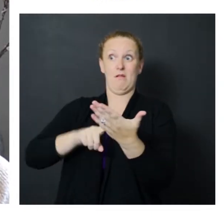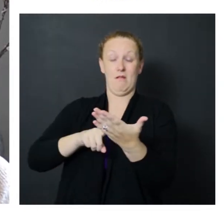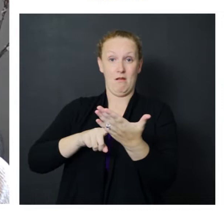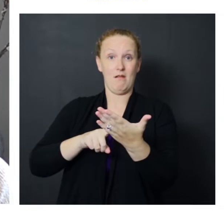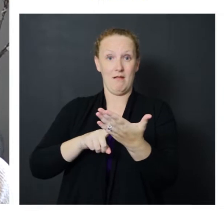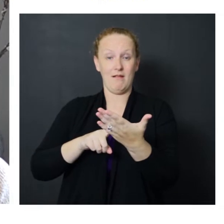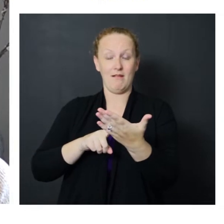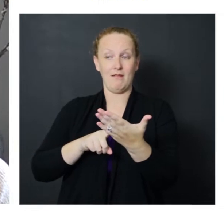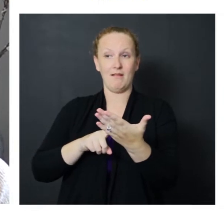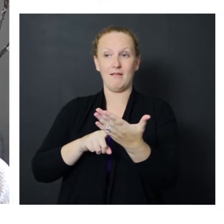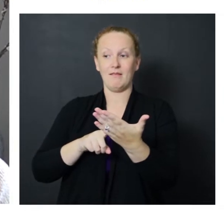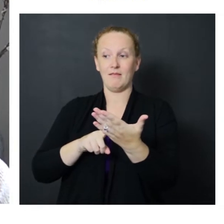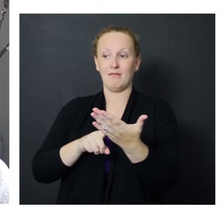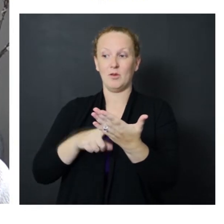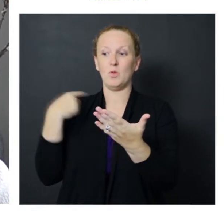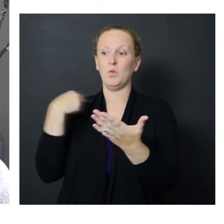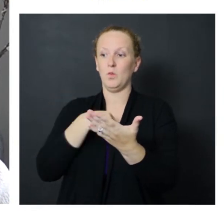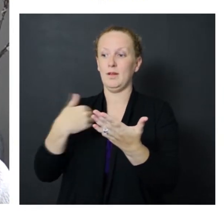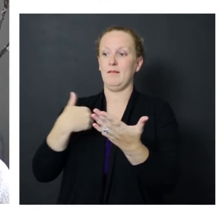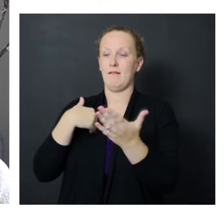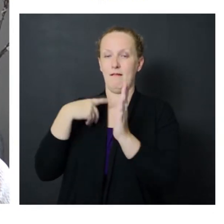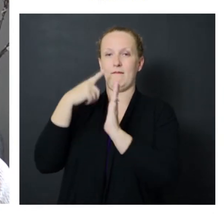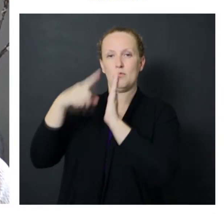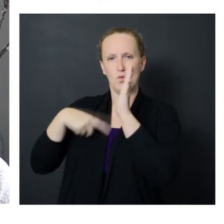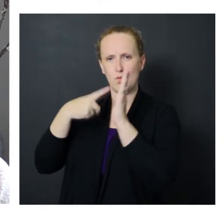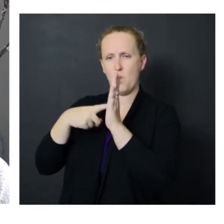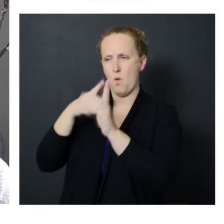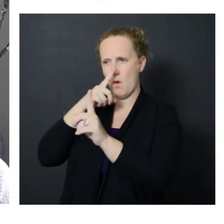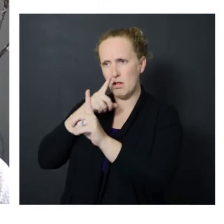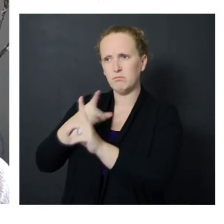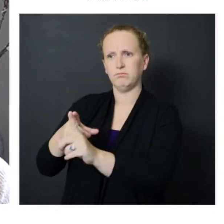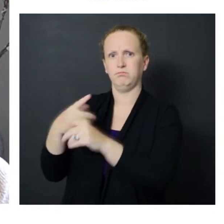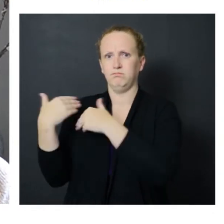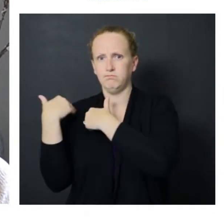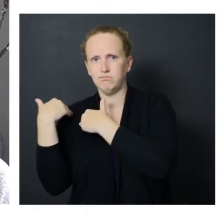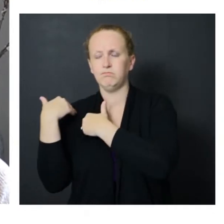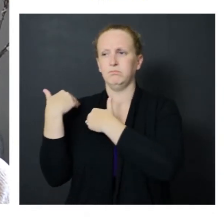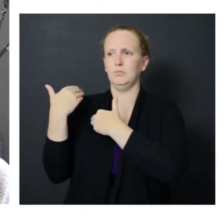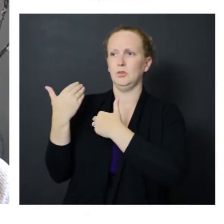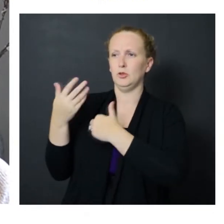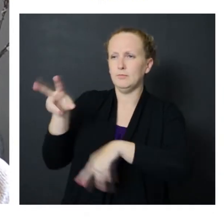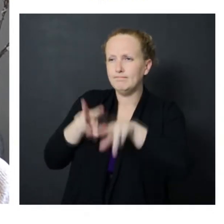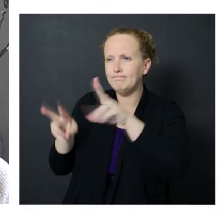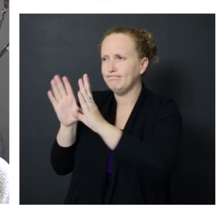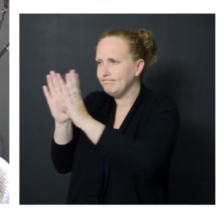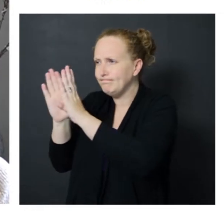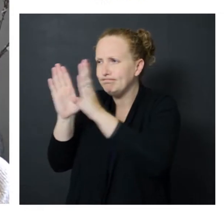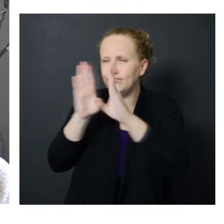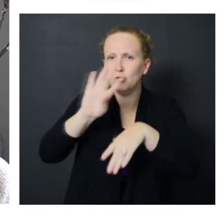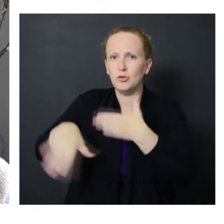have the role to listen to all of the stakeholders in the profession and the industry and